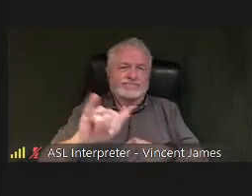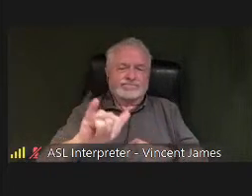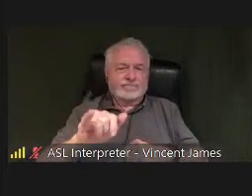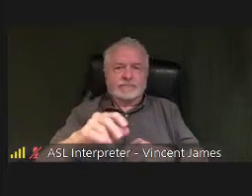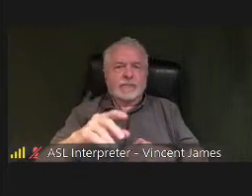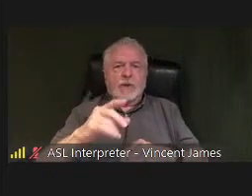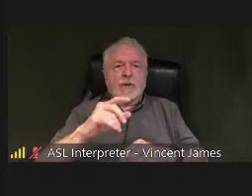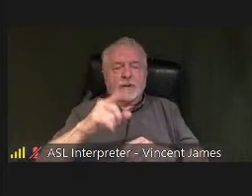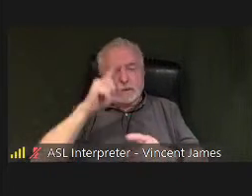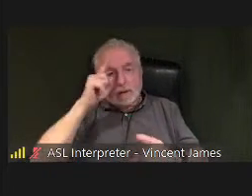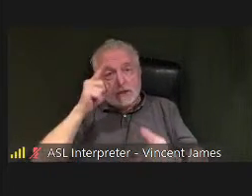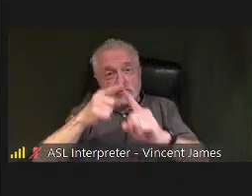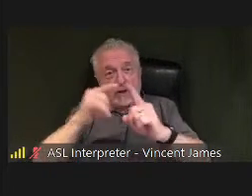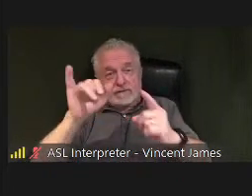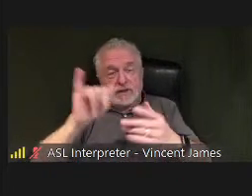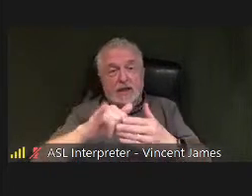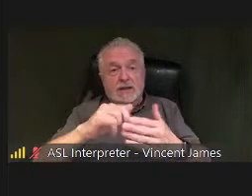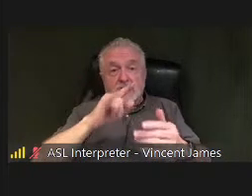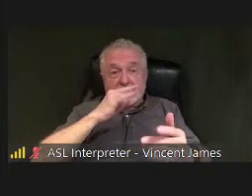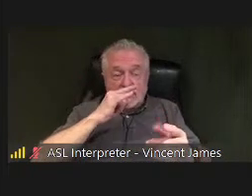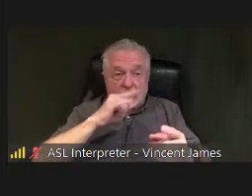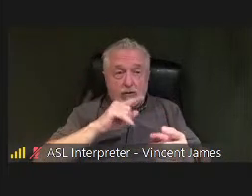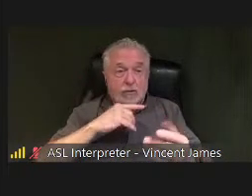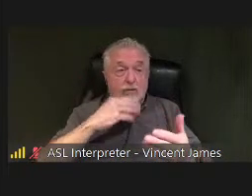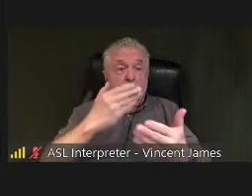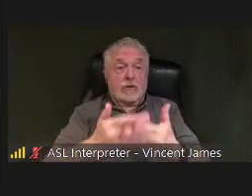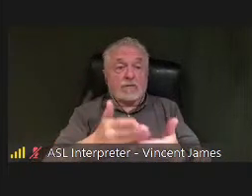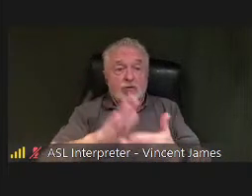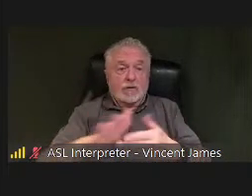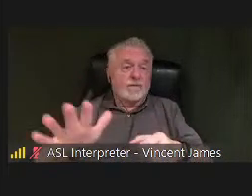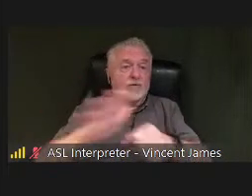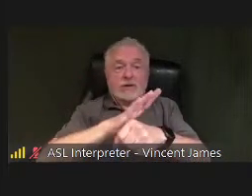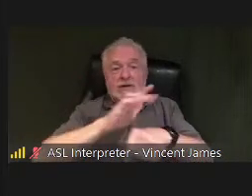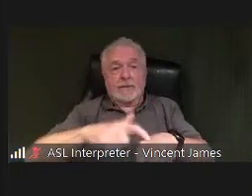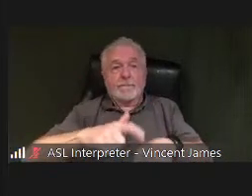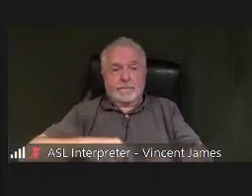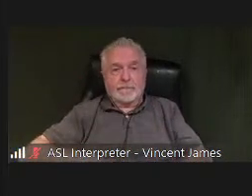The objective is that the kids return to school full time.